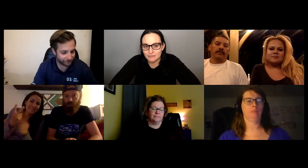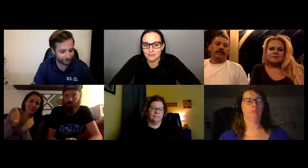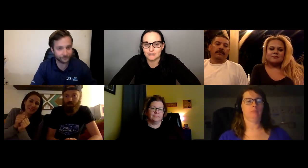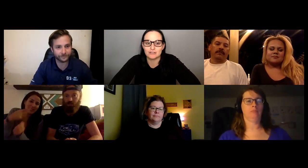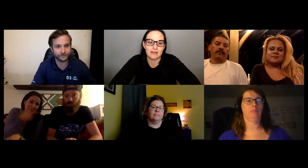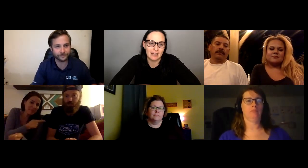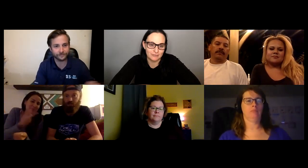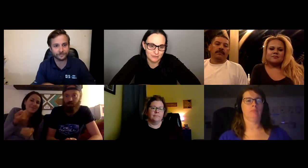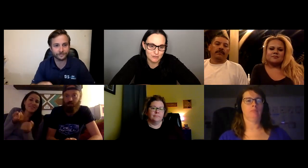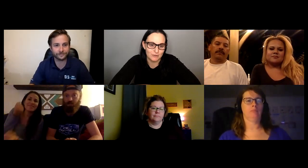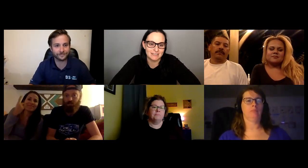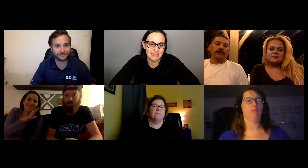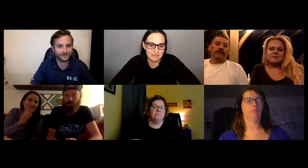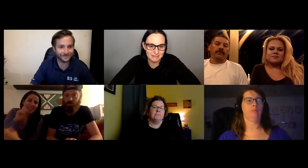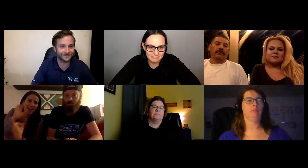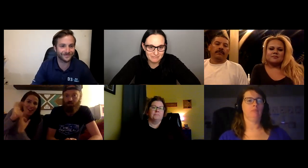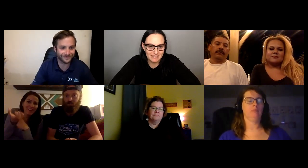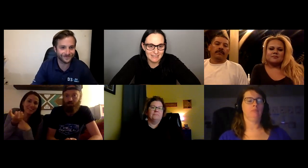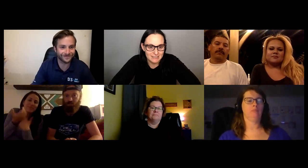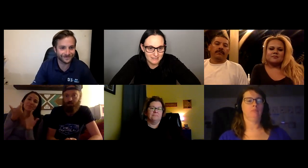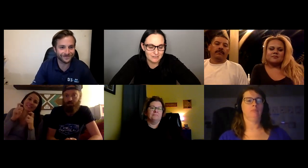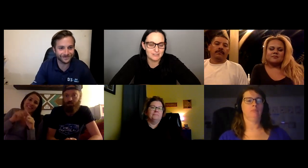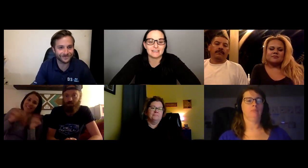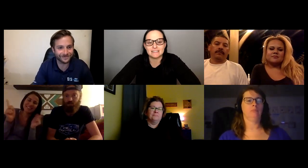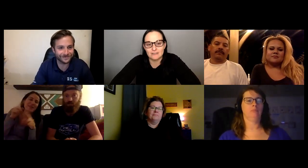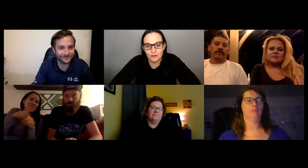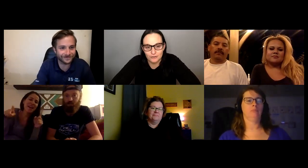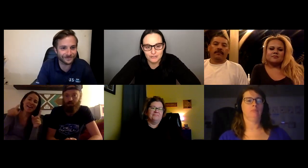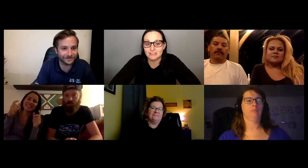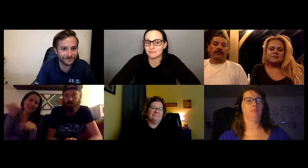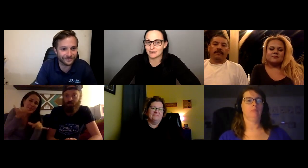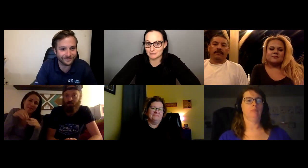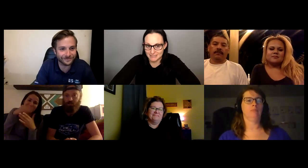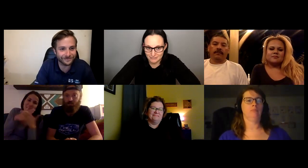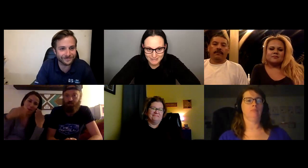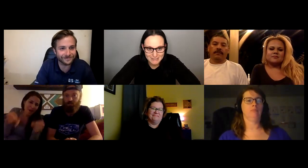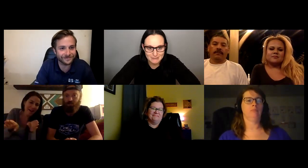for two and a half years with damian to understand his deaf culture it's a very